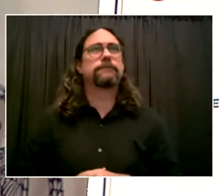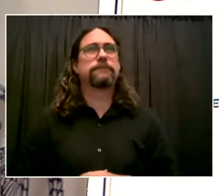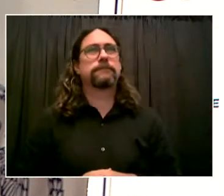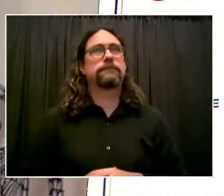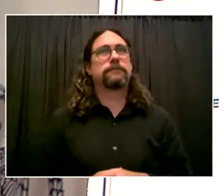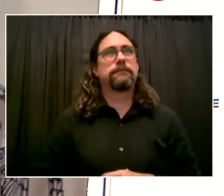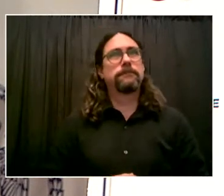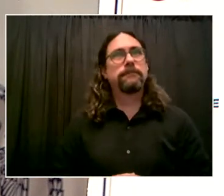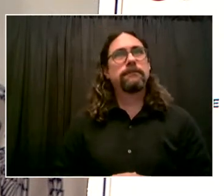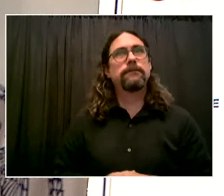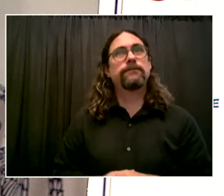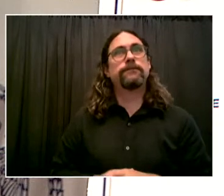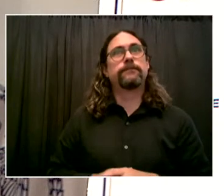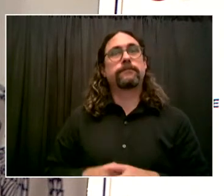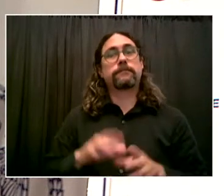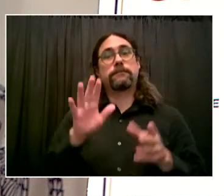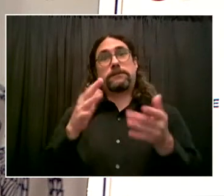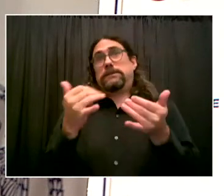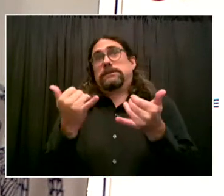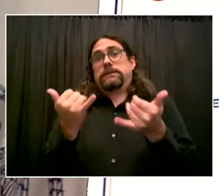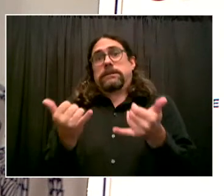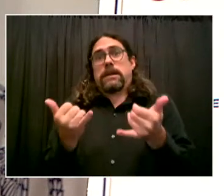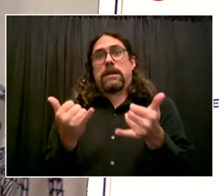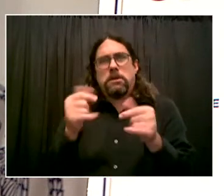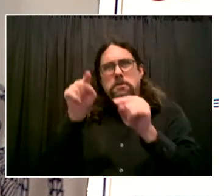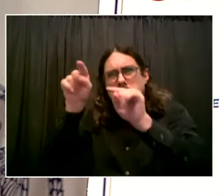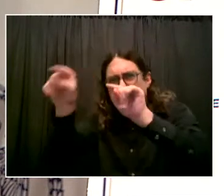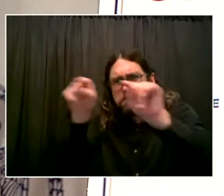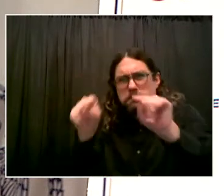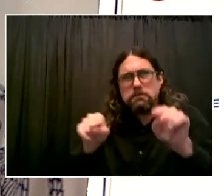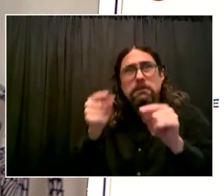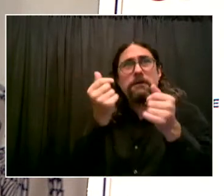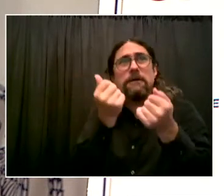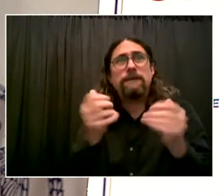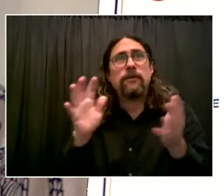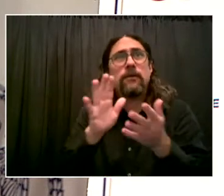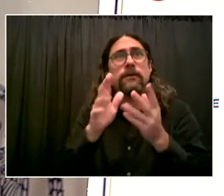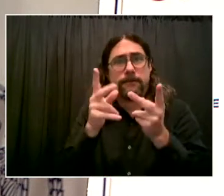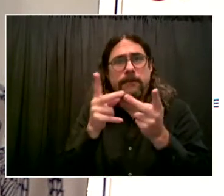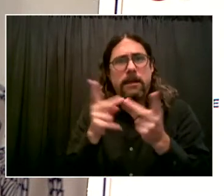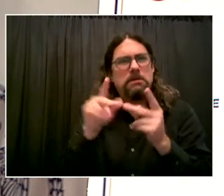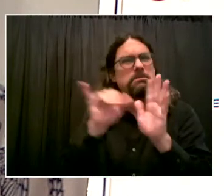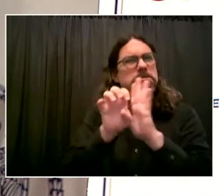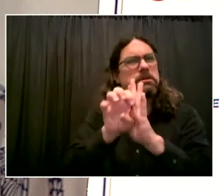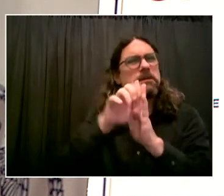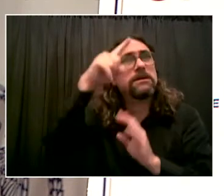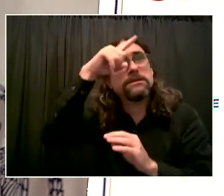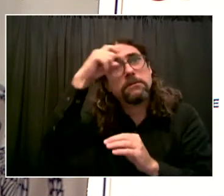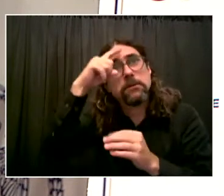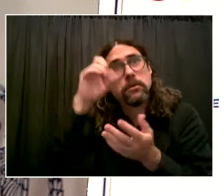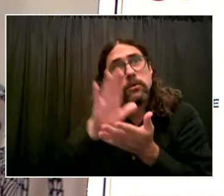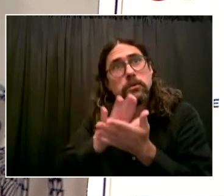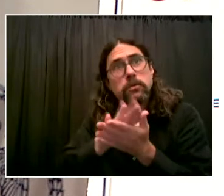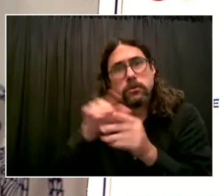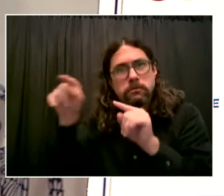THAT ARE REQUIRING MASKS AND PEOPLE WHO ARE ECROMEMNDING, RIGHT NOW, BUT